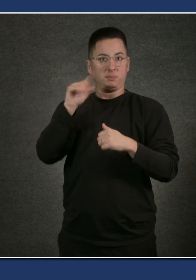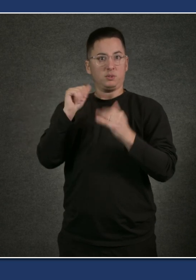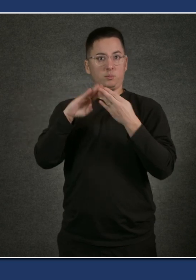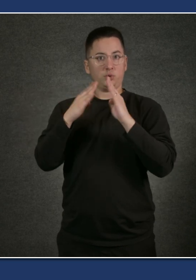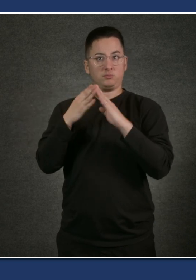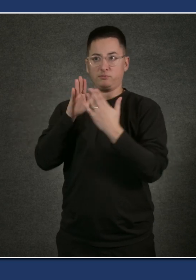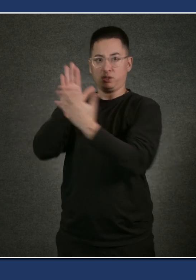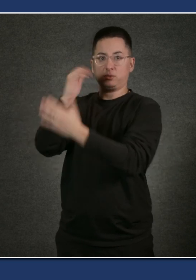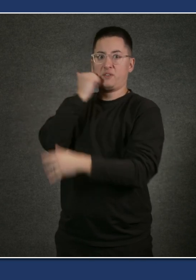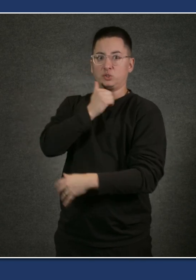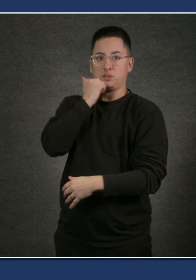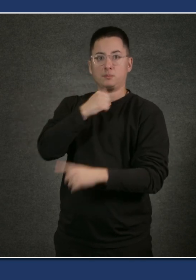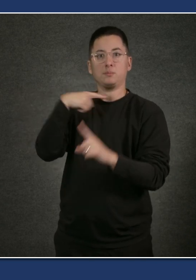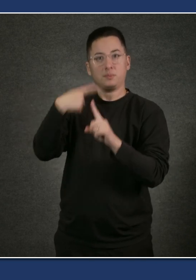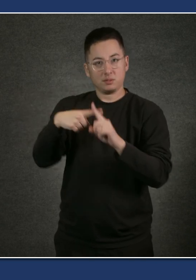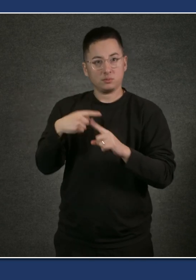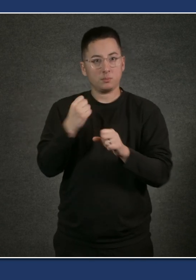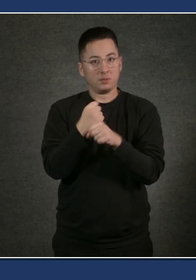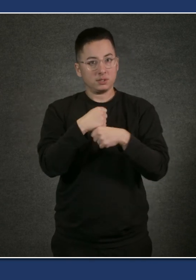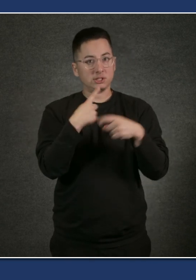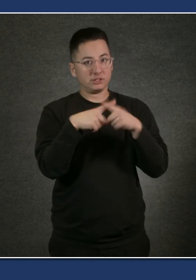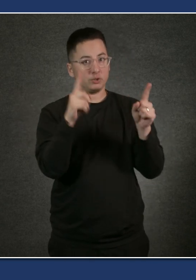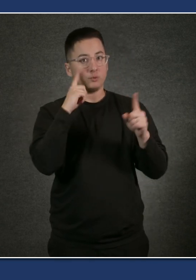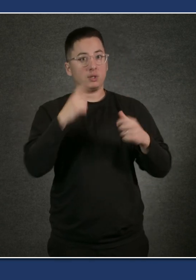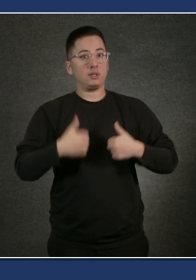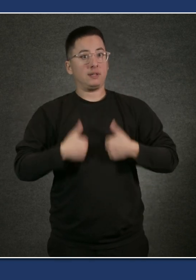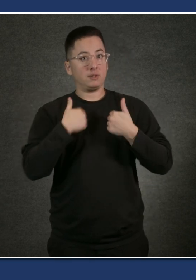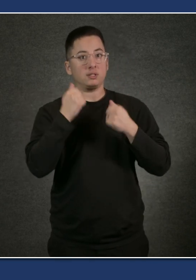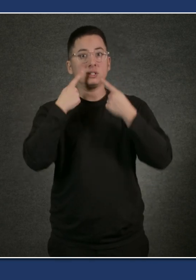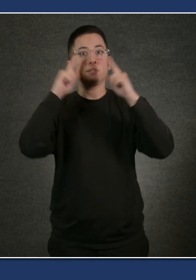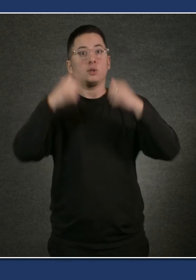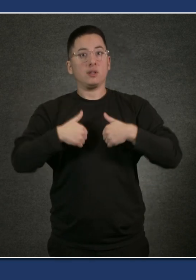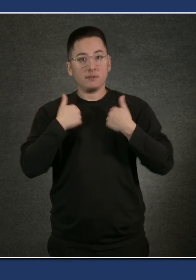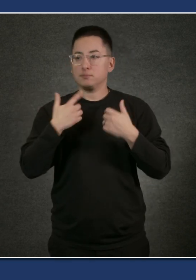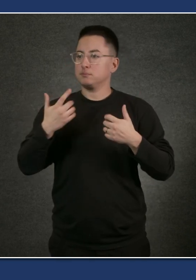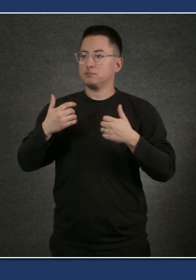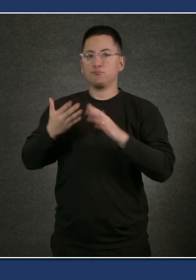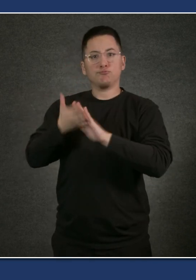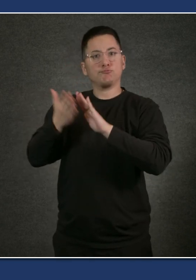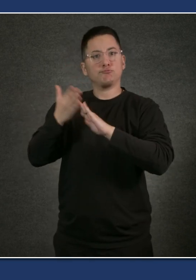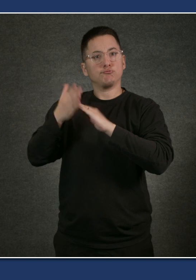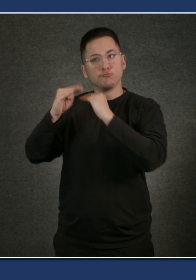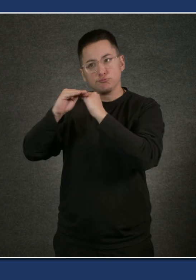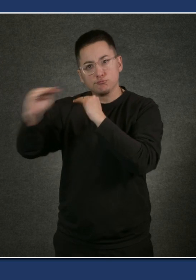These policies make the difference between living a successful life, a sustainable life,